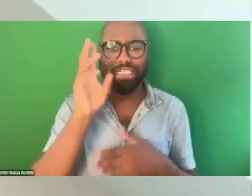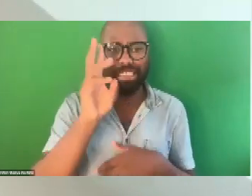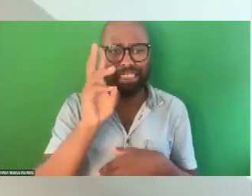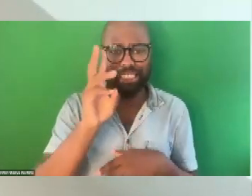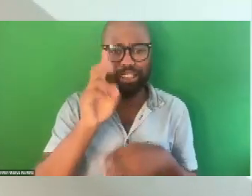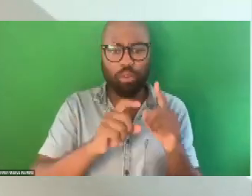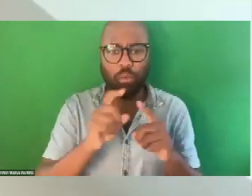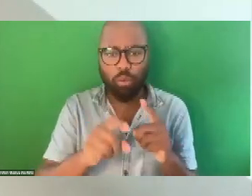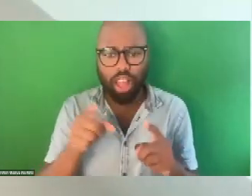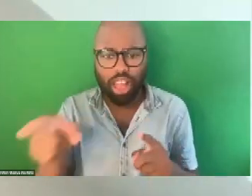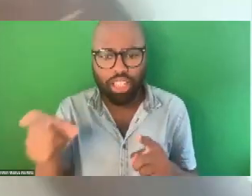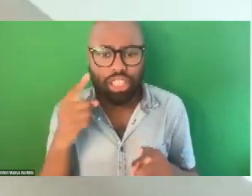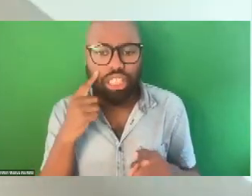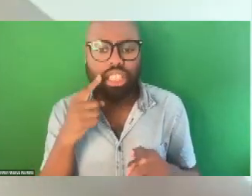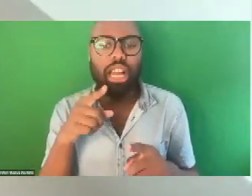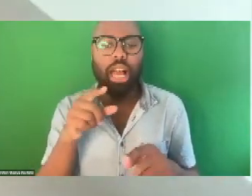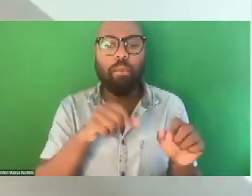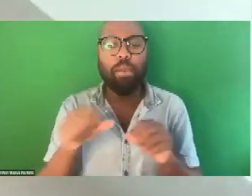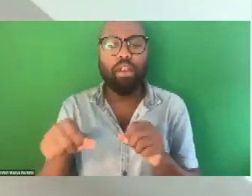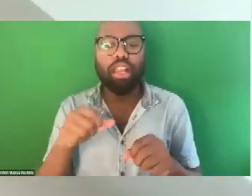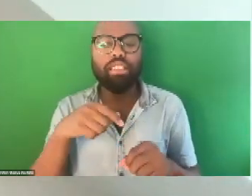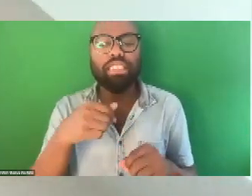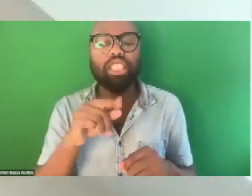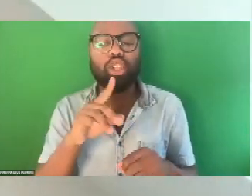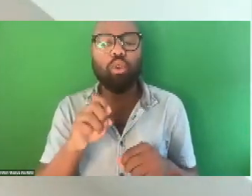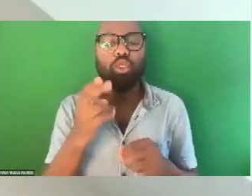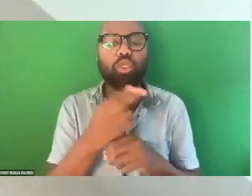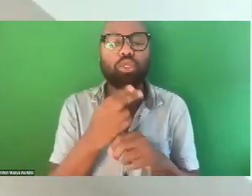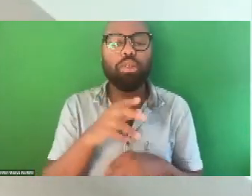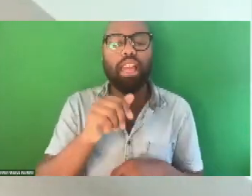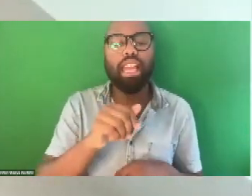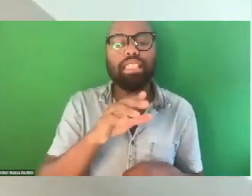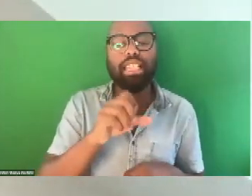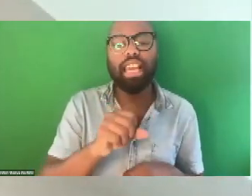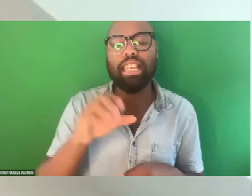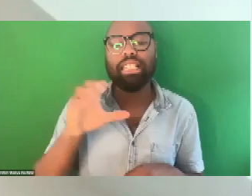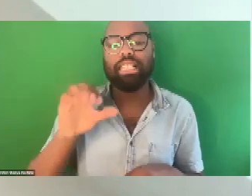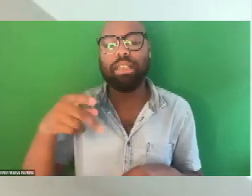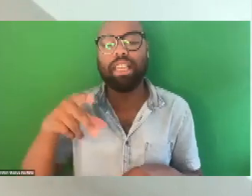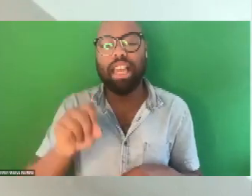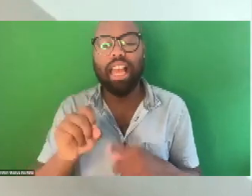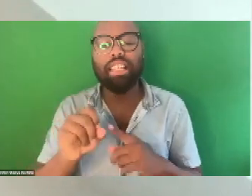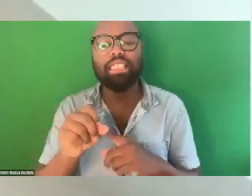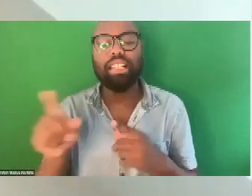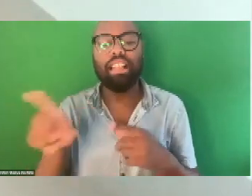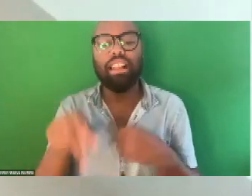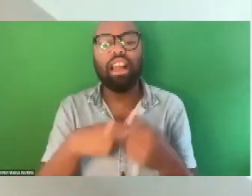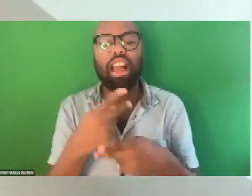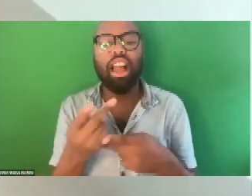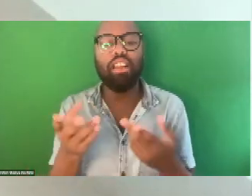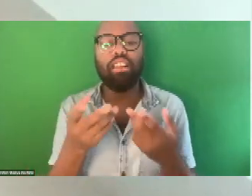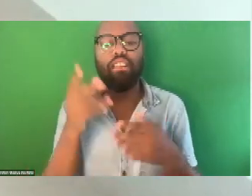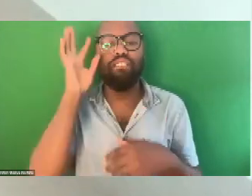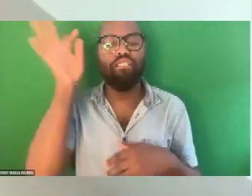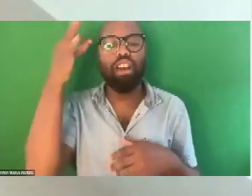CPS and all kinds of other federal population health surveys actually identifies.